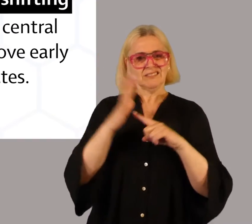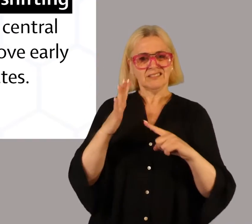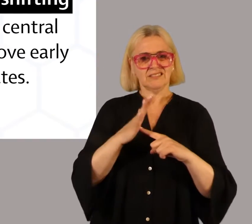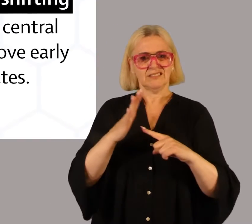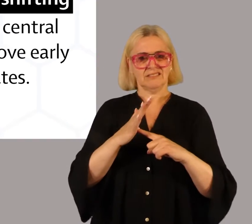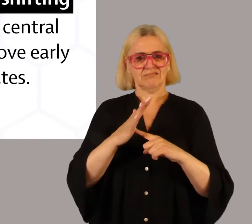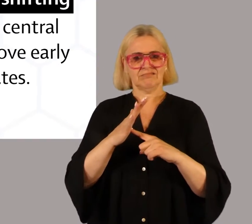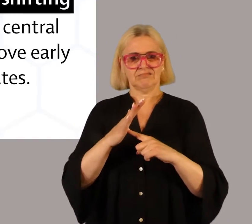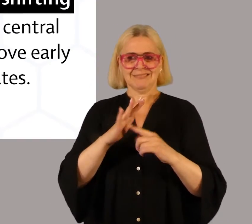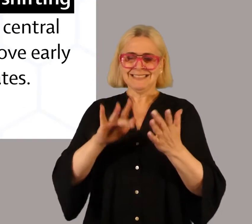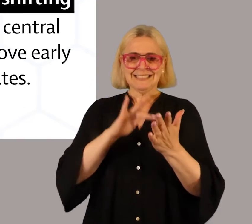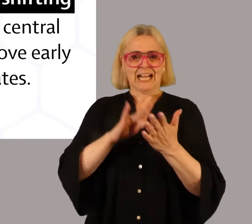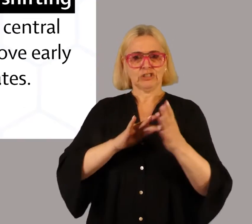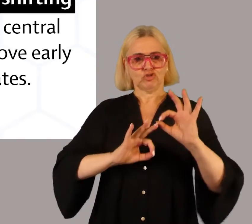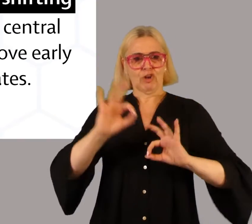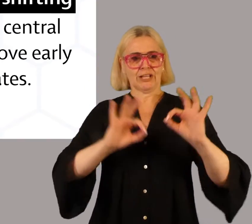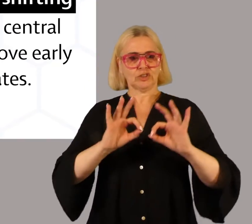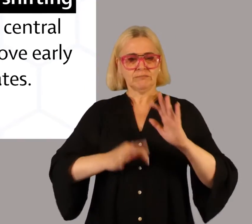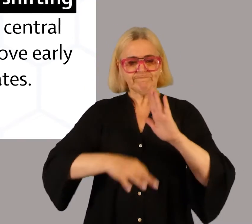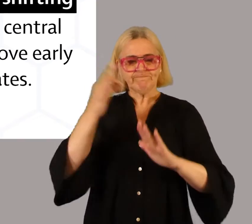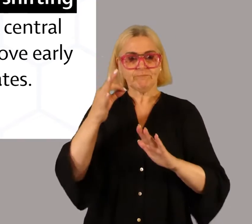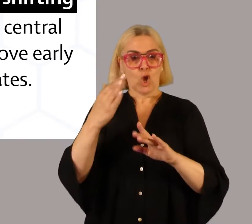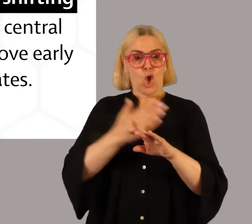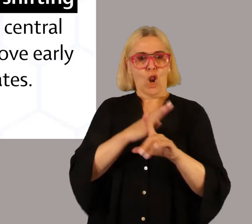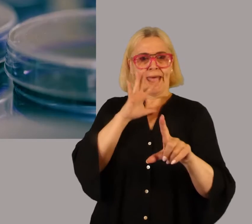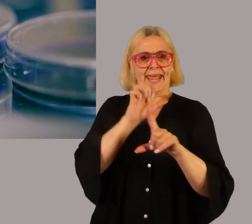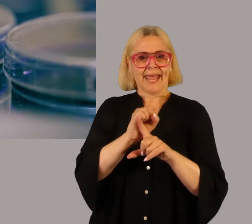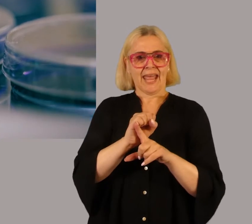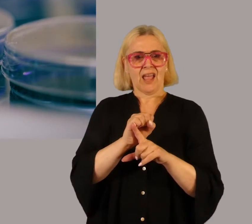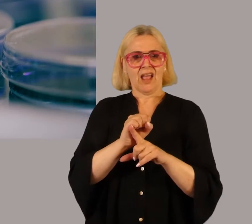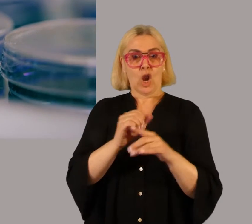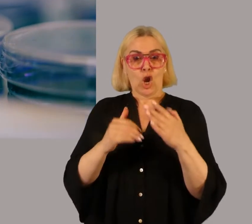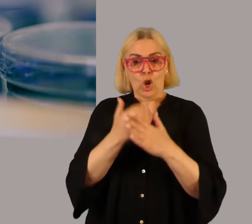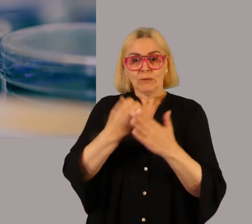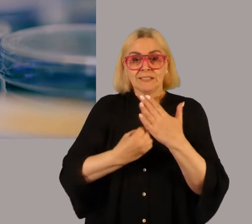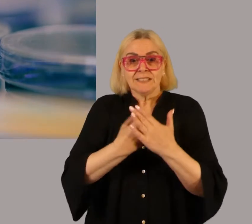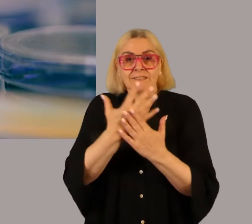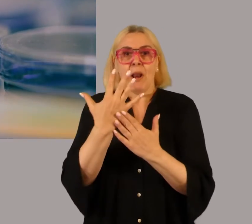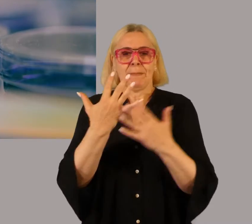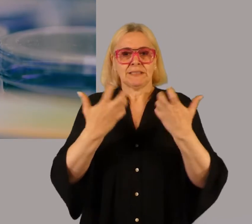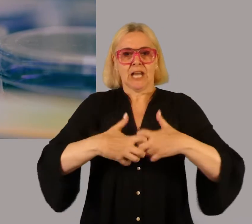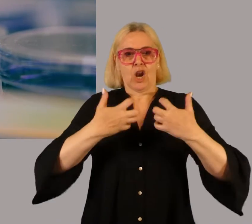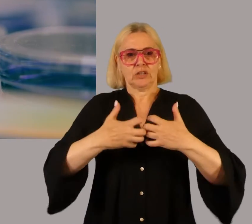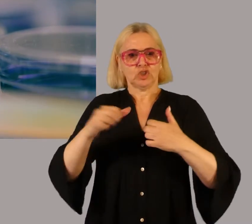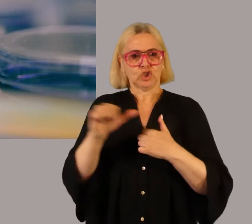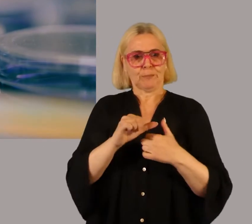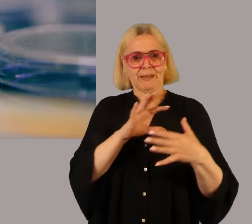strategy to improve early diagnosis rates. Emerging technology innovations should be